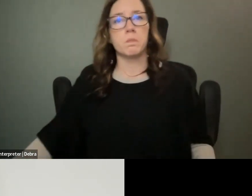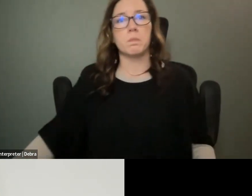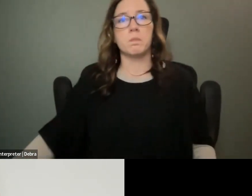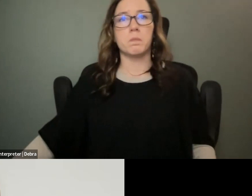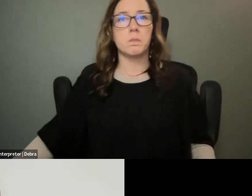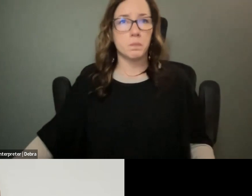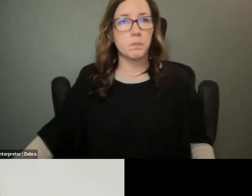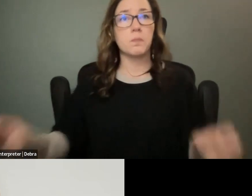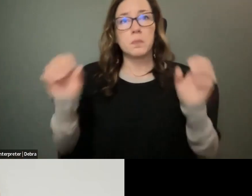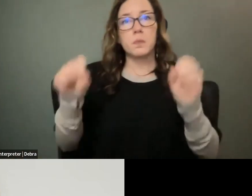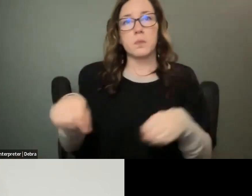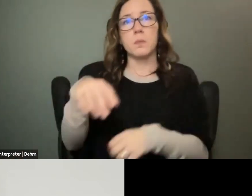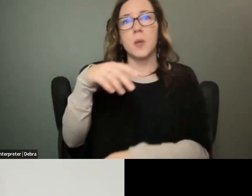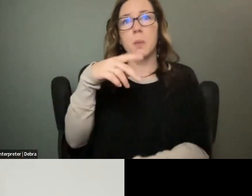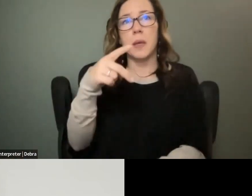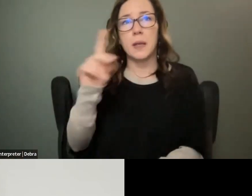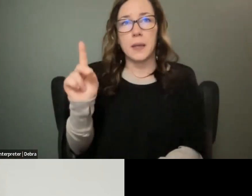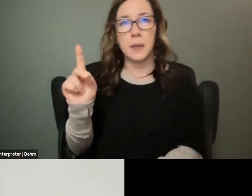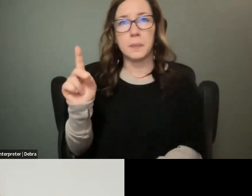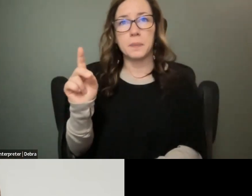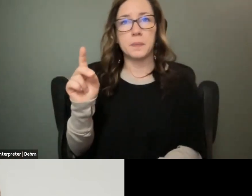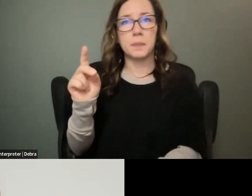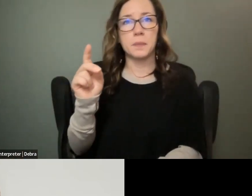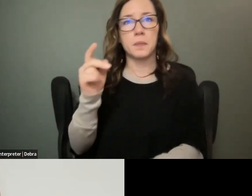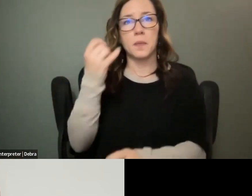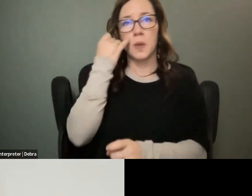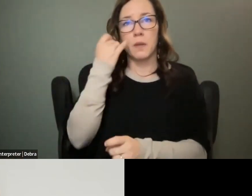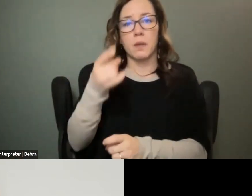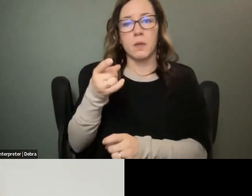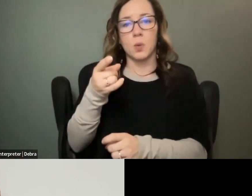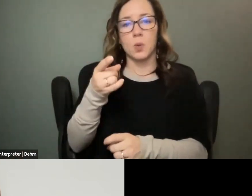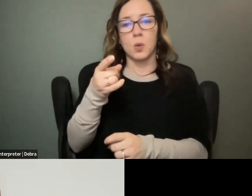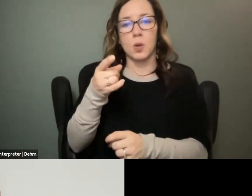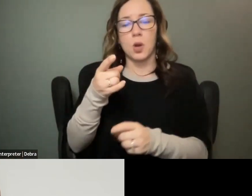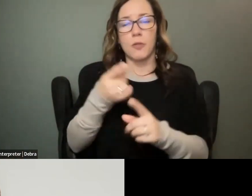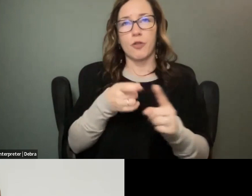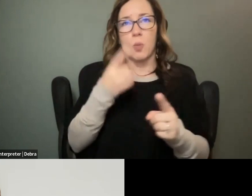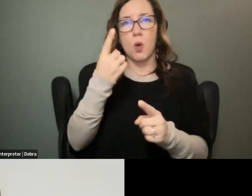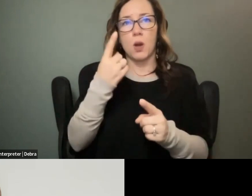PD uh as long as you're from the one of